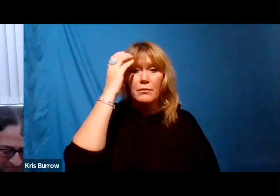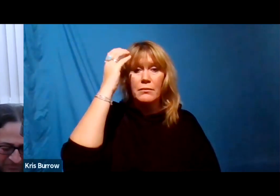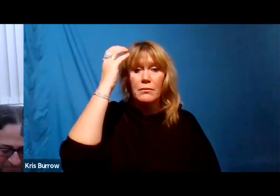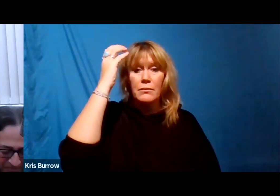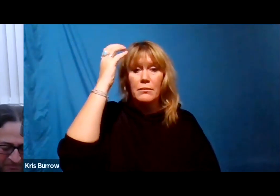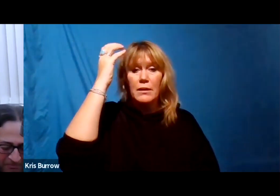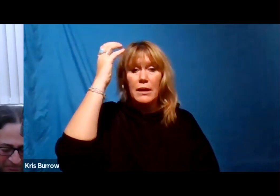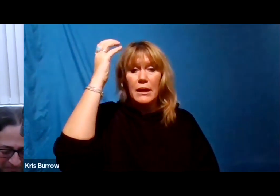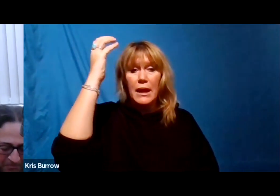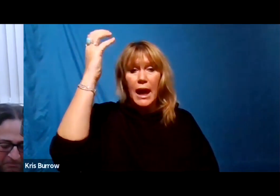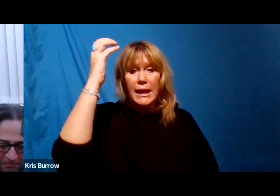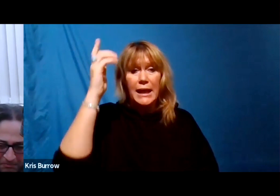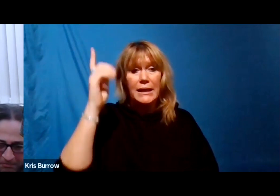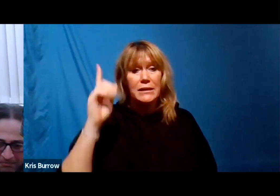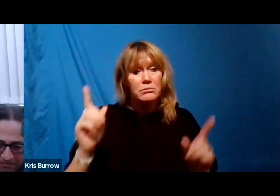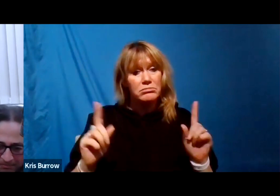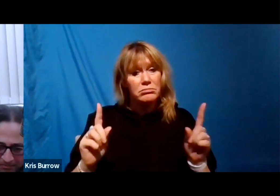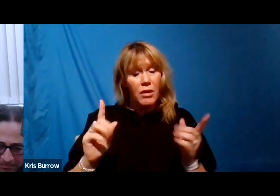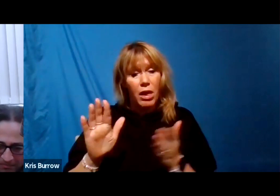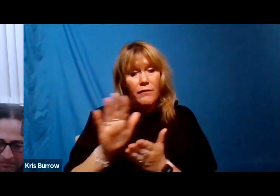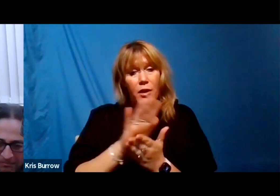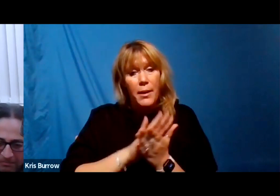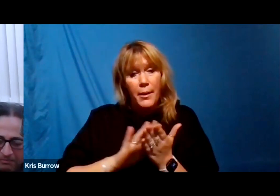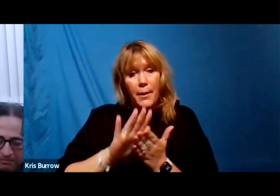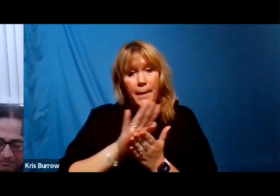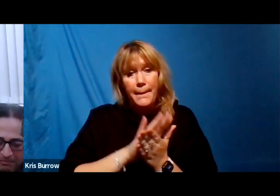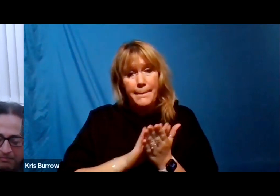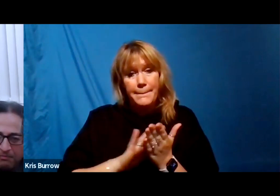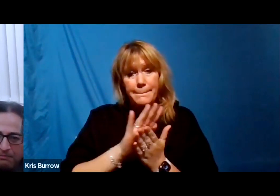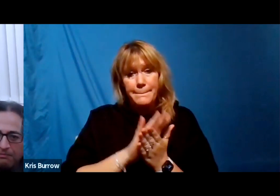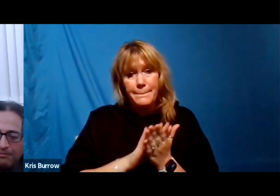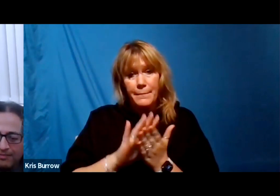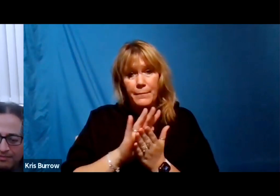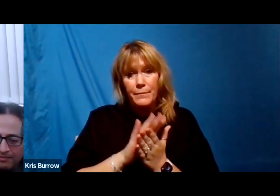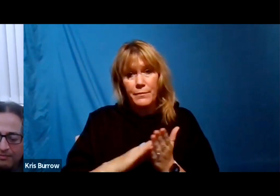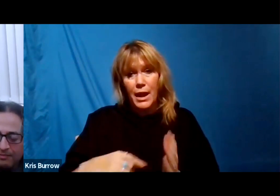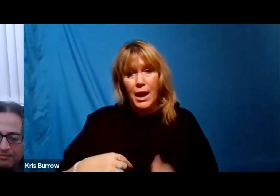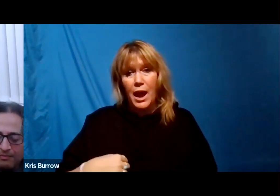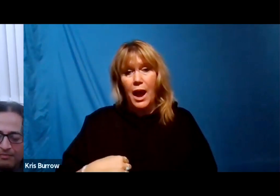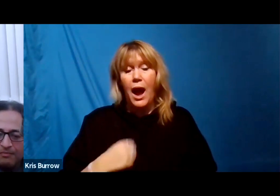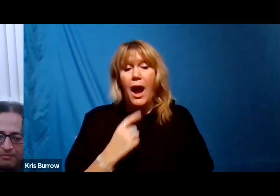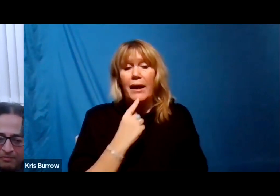song, this one is called Kick a Bully